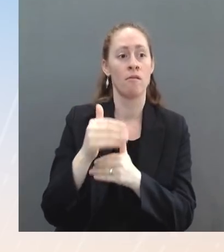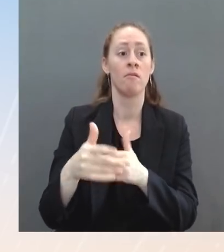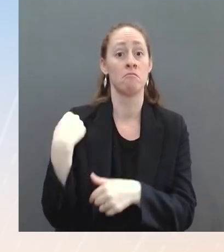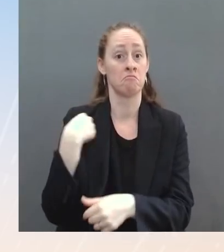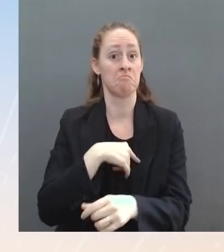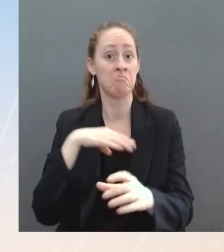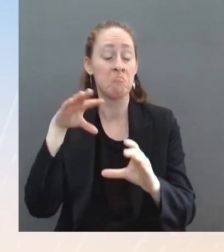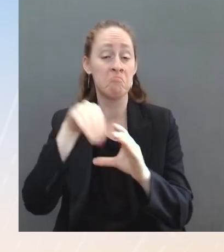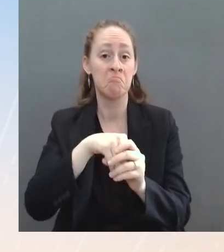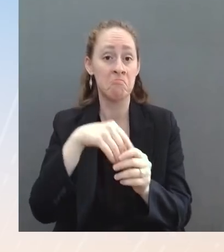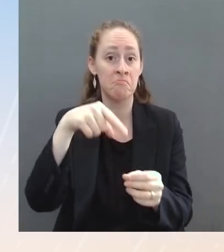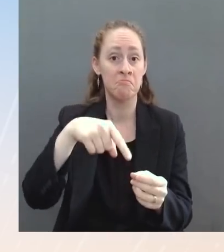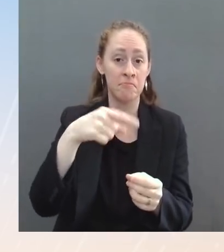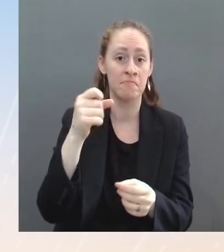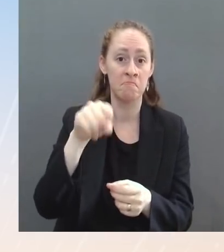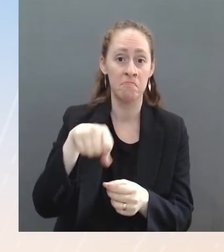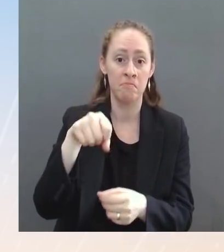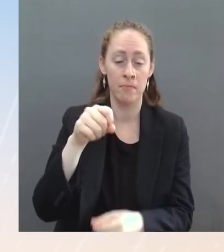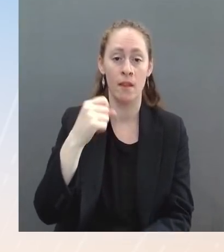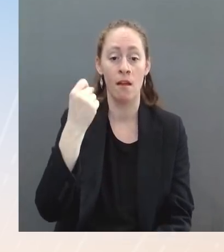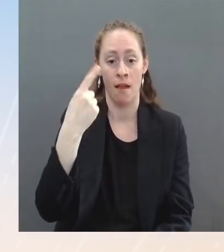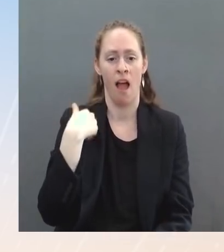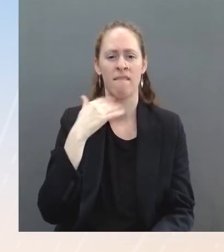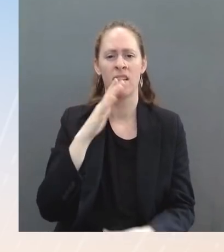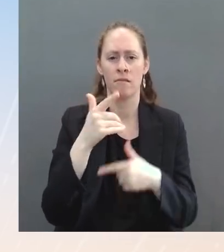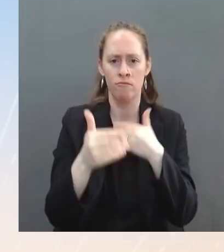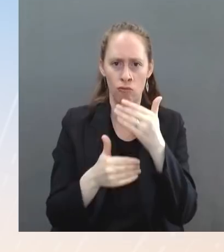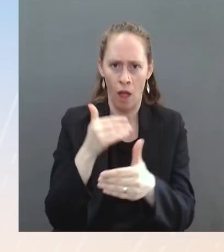And the que- -- the decision is whether there is a collective release